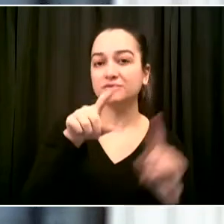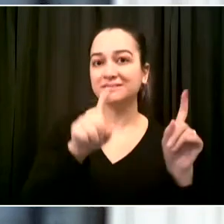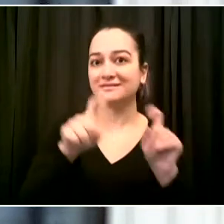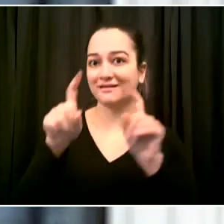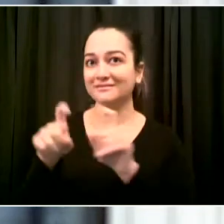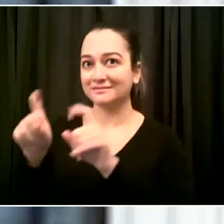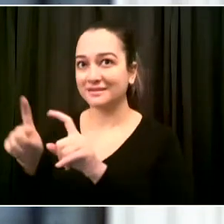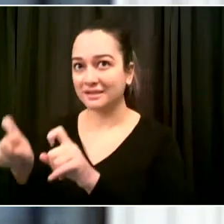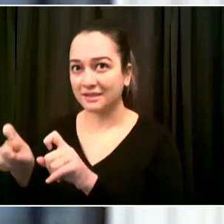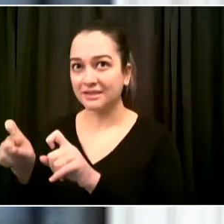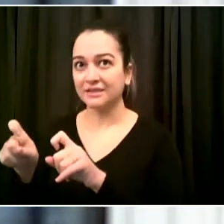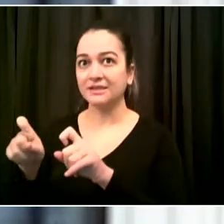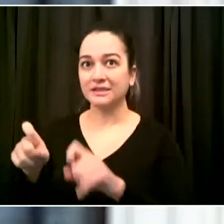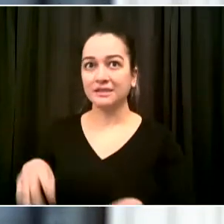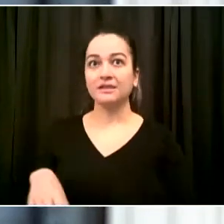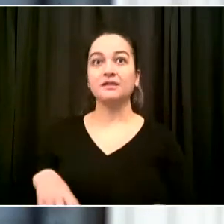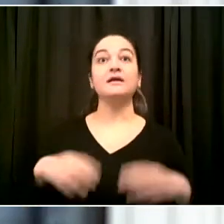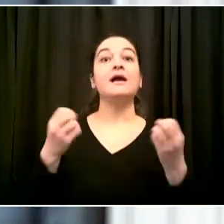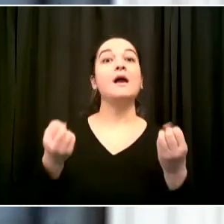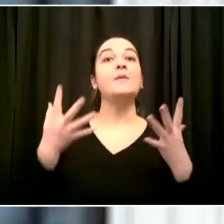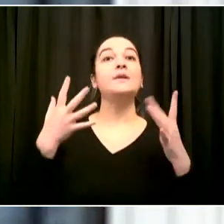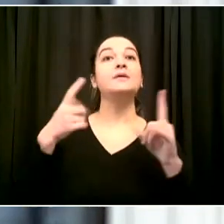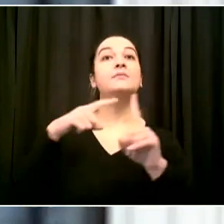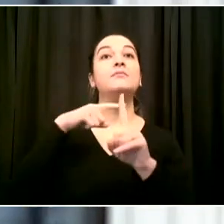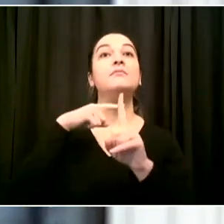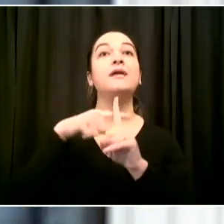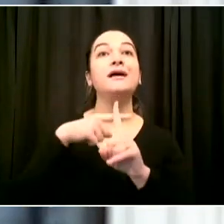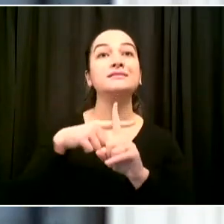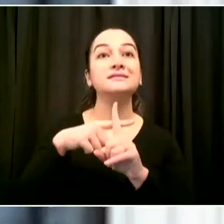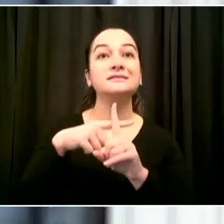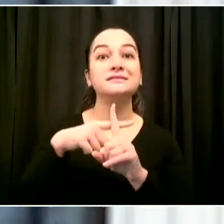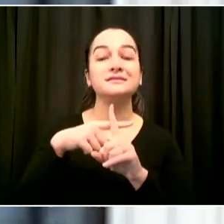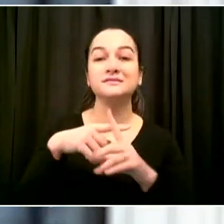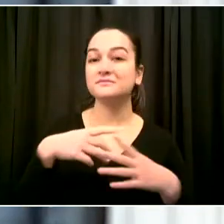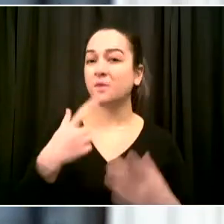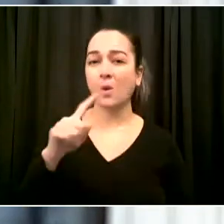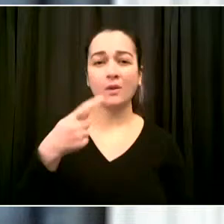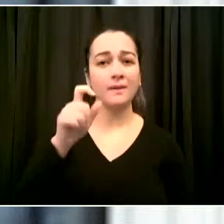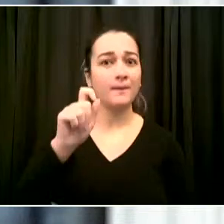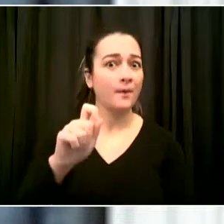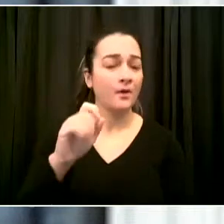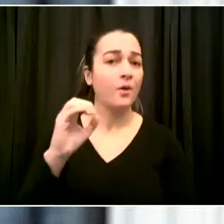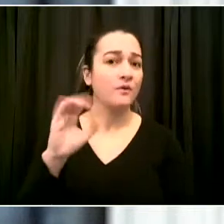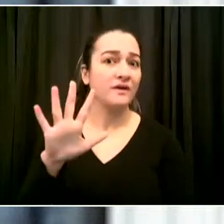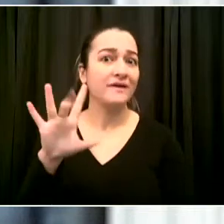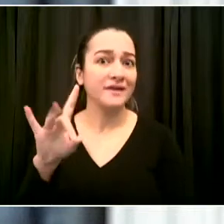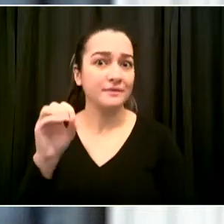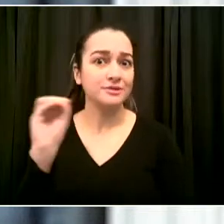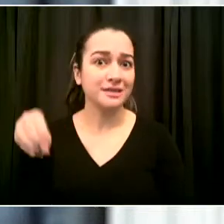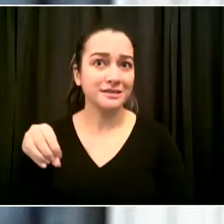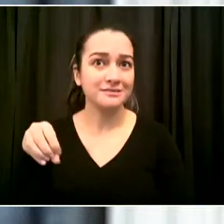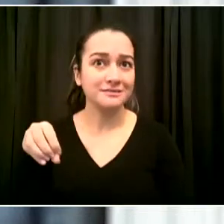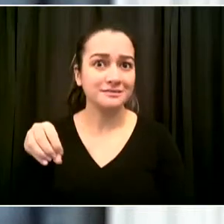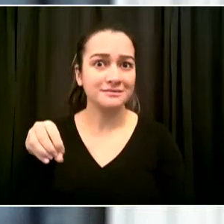SAID ON MANY